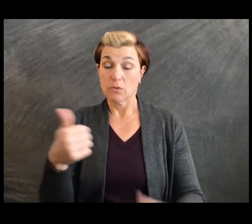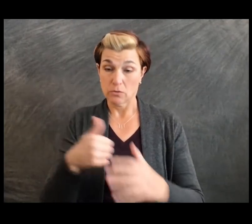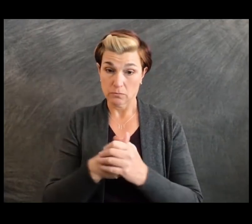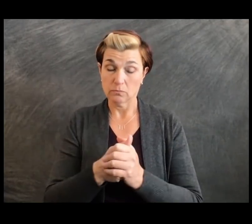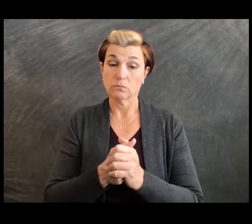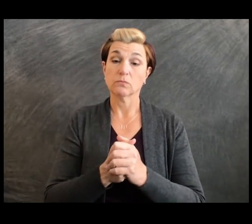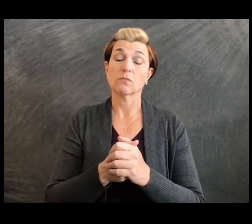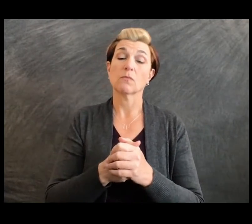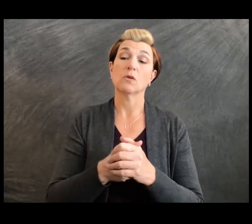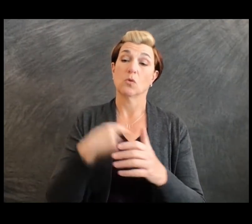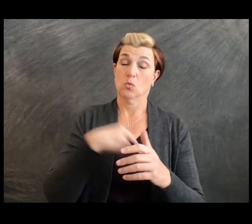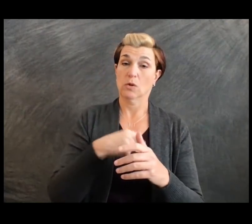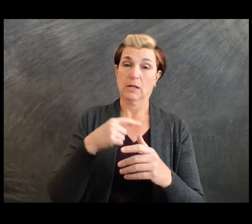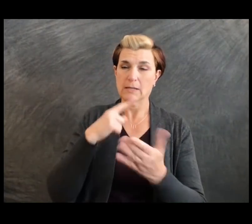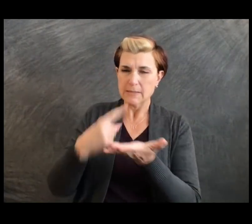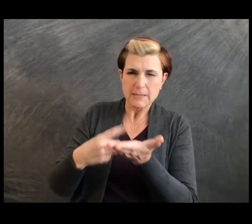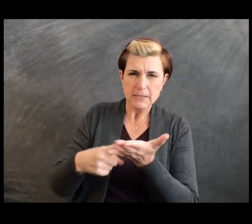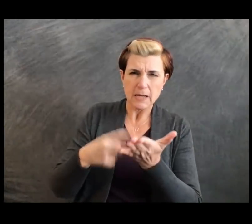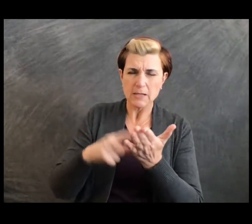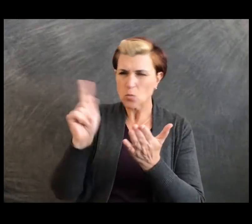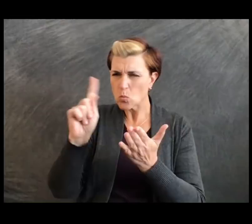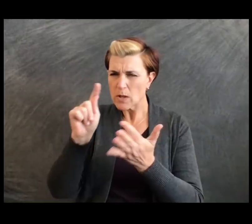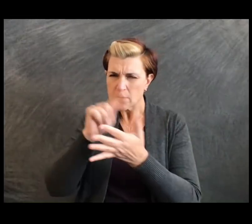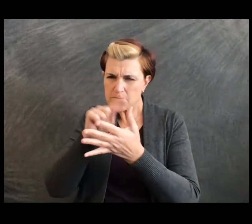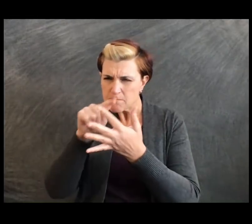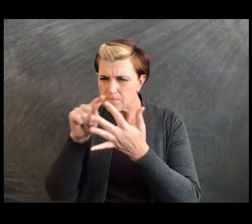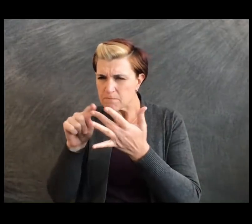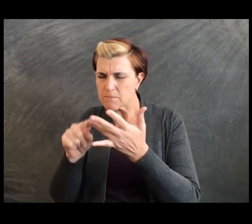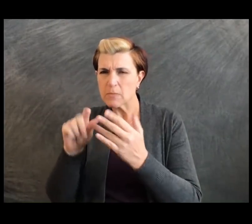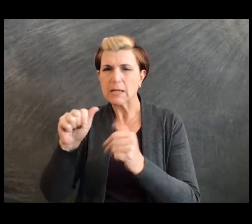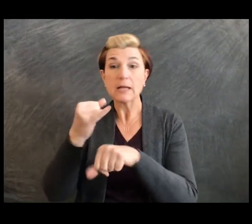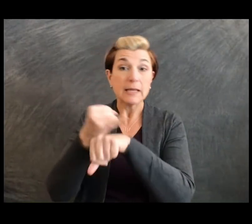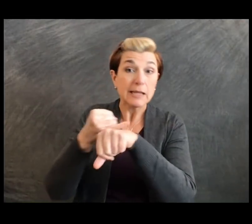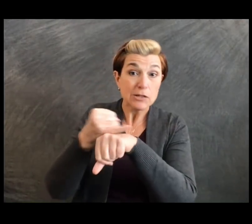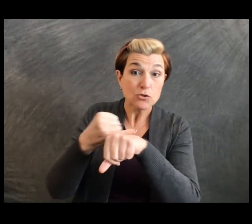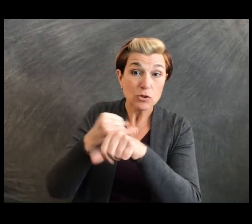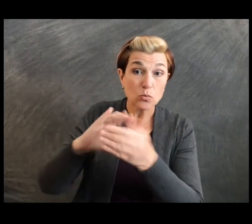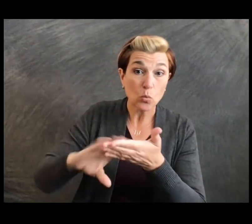right now on federally held student loans and directed that borrowers be